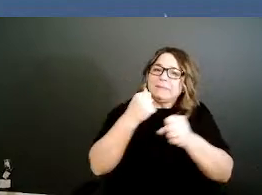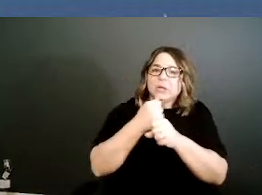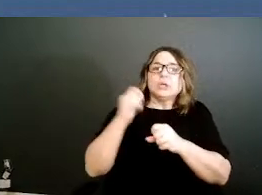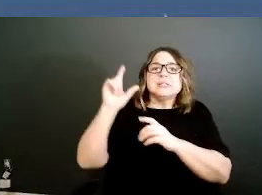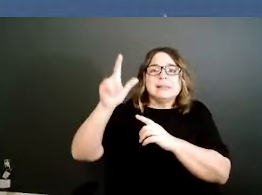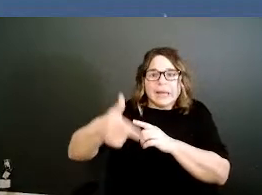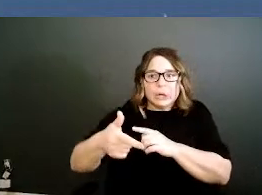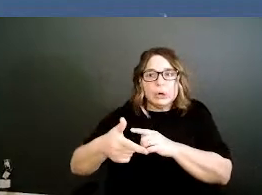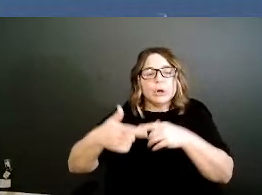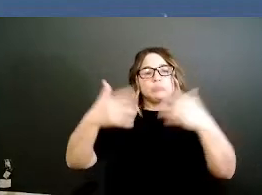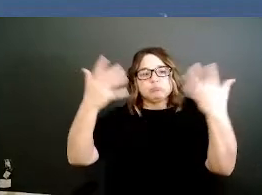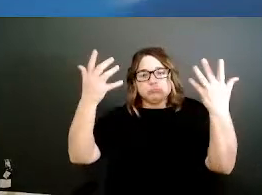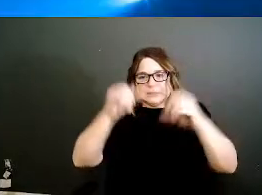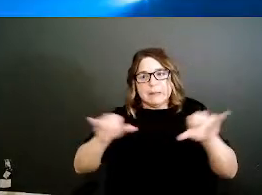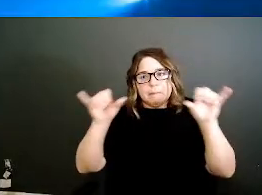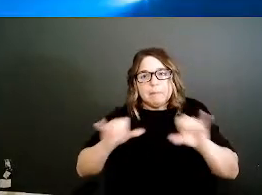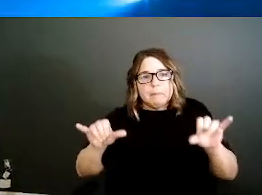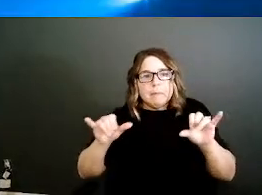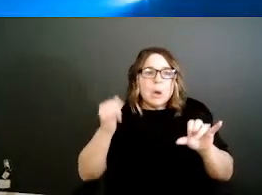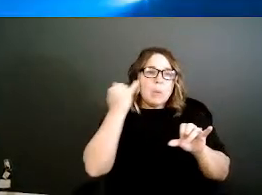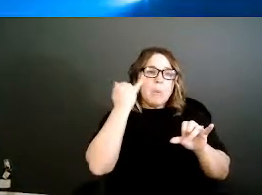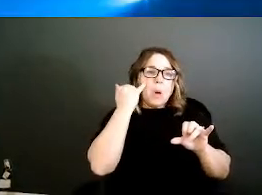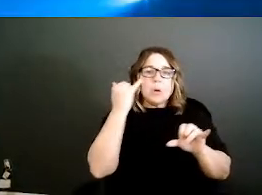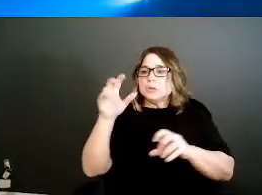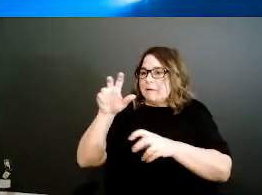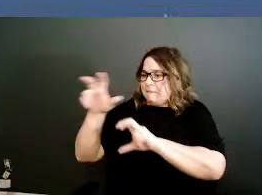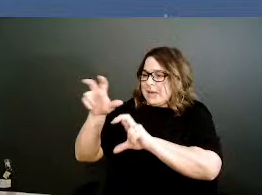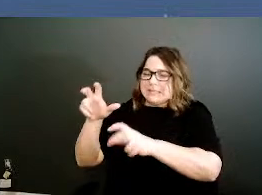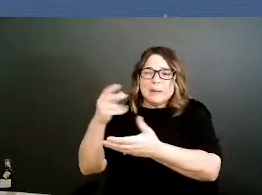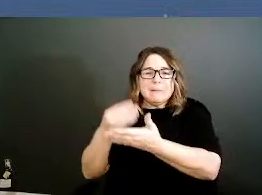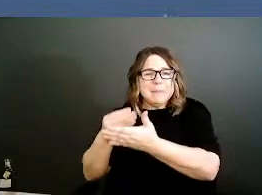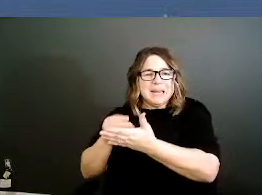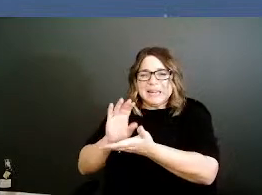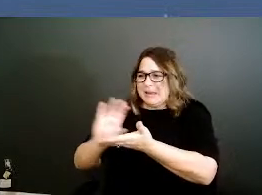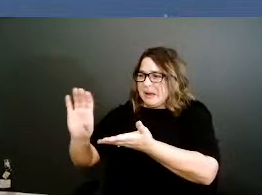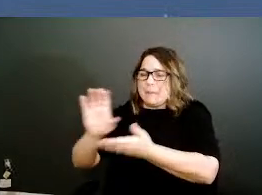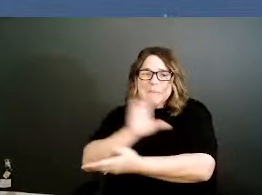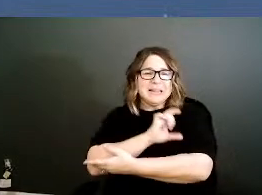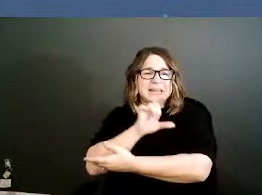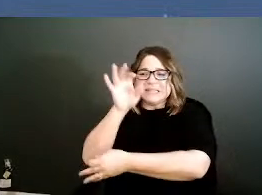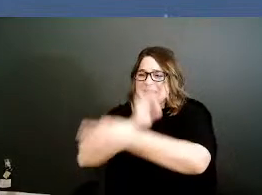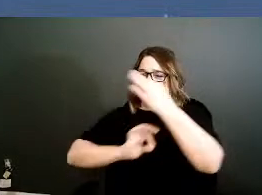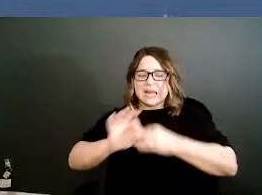CHILDREN HAVE HAD ACCESS TO HOUSING AND CONSISTENT EDUCATION AND HEALTHY FOOD. WE HAVE SOME OF THE WIDEST RACIAL DISPARITIES IN THE COUNTRY.